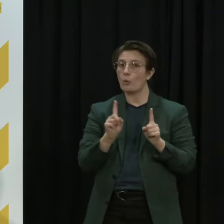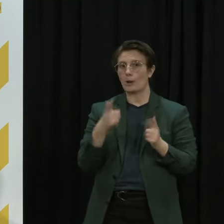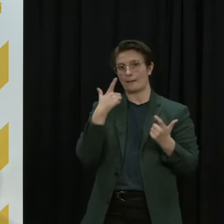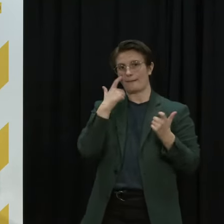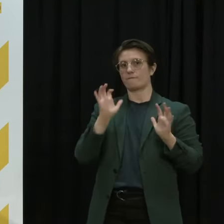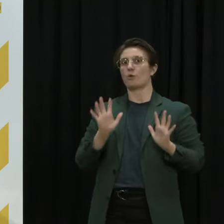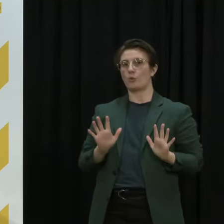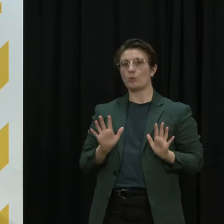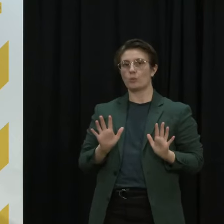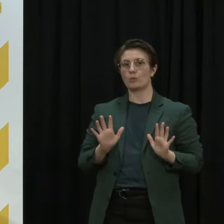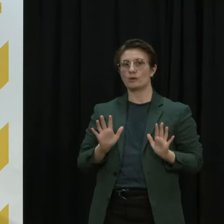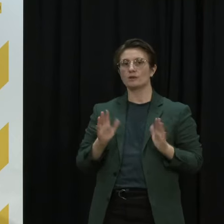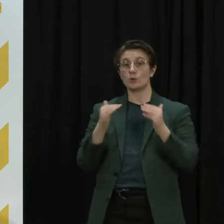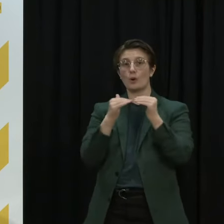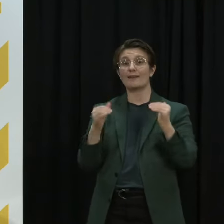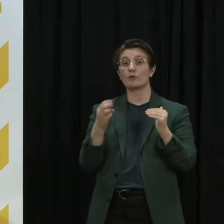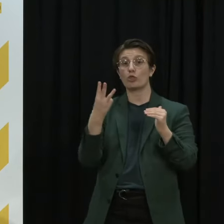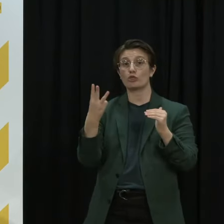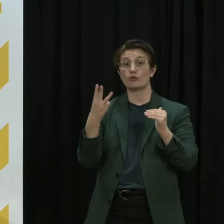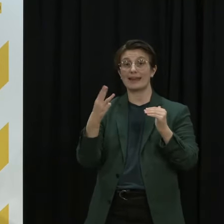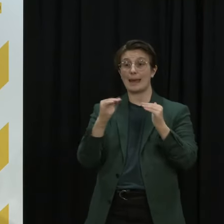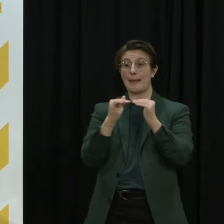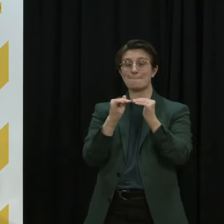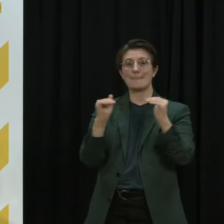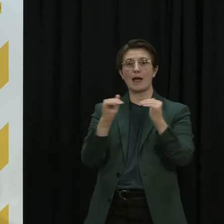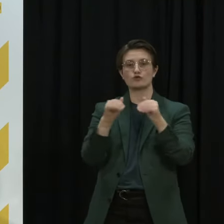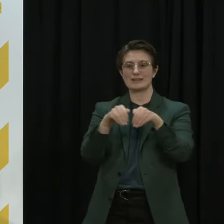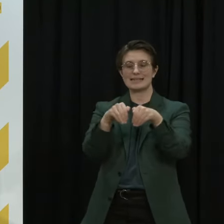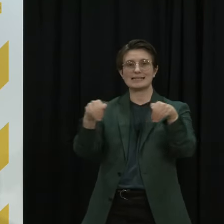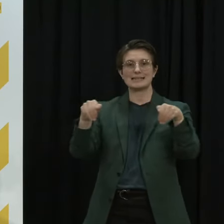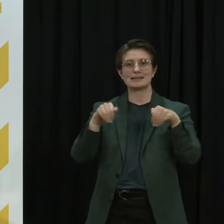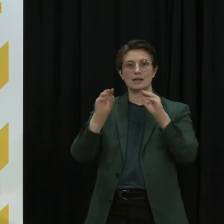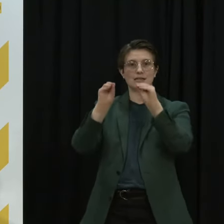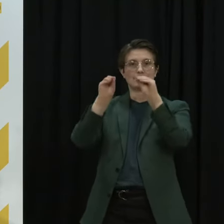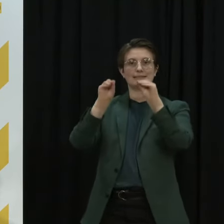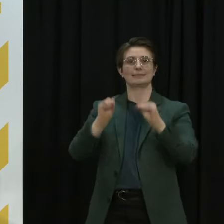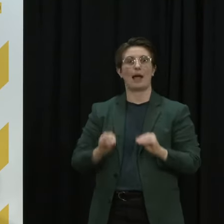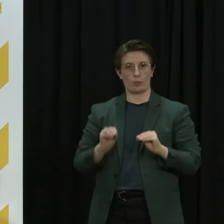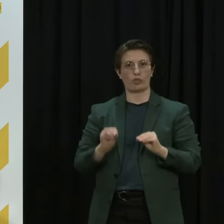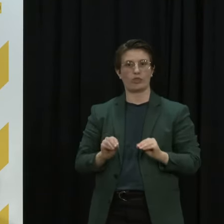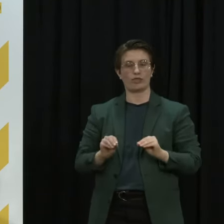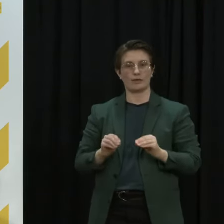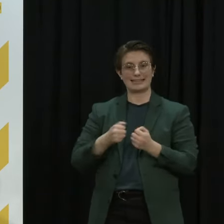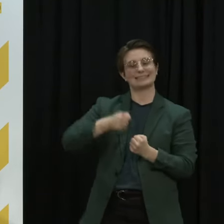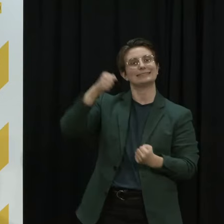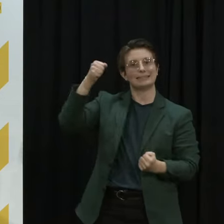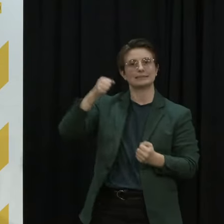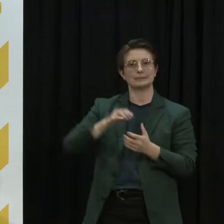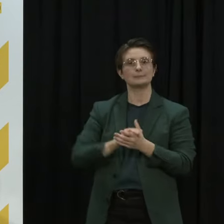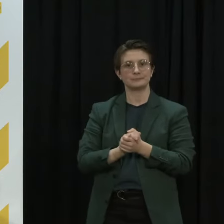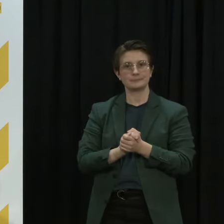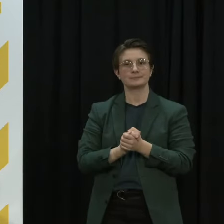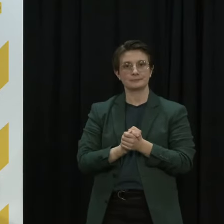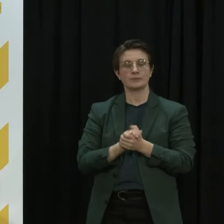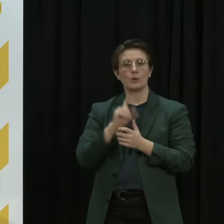This morning, ministers have considered the public health